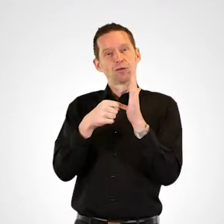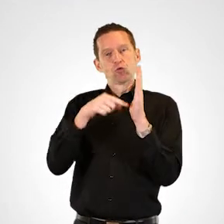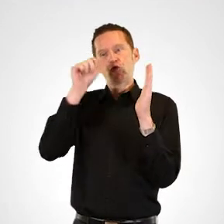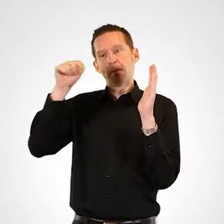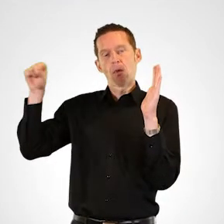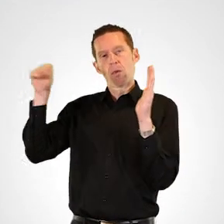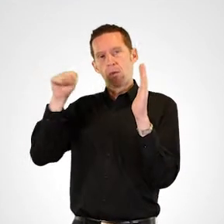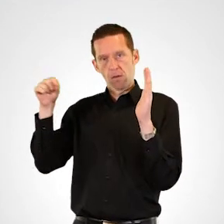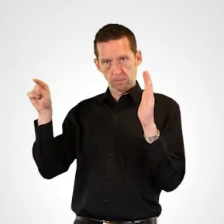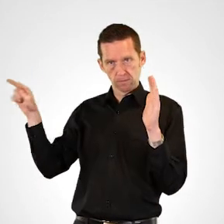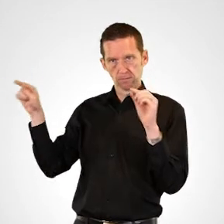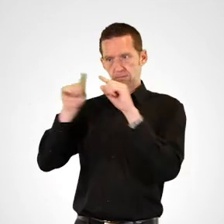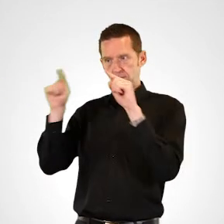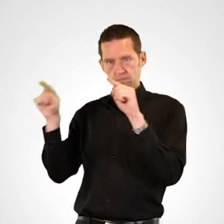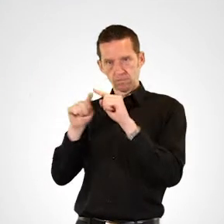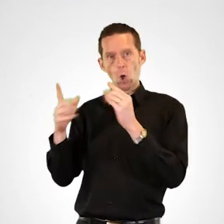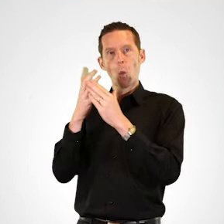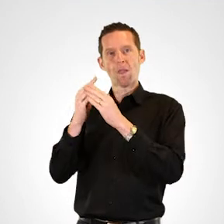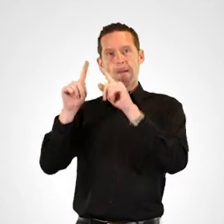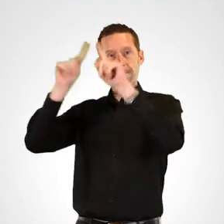or text-like marks to go along with the picture,